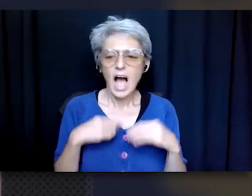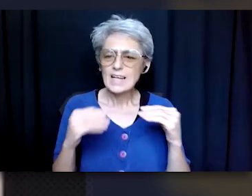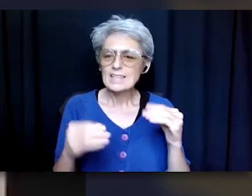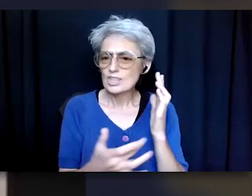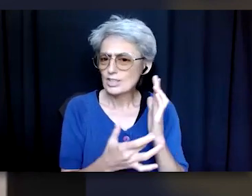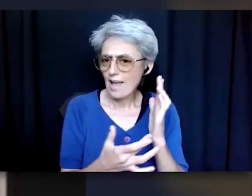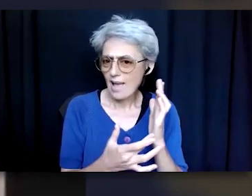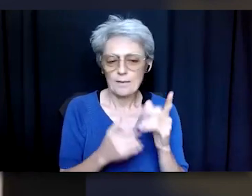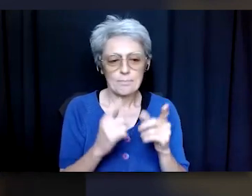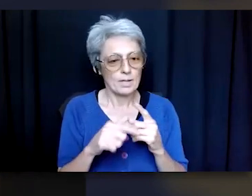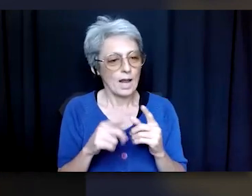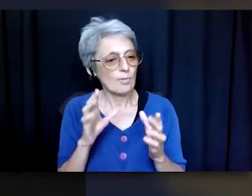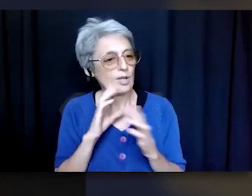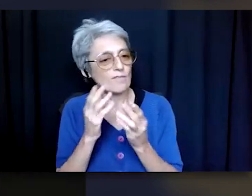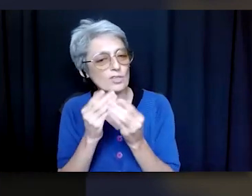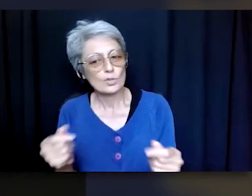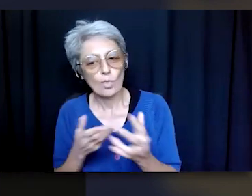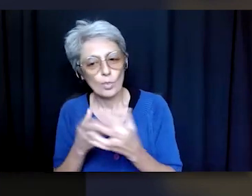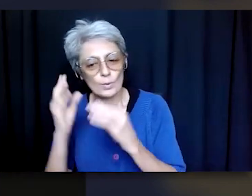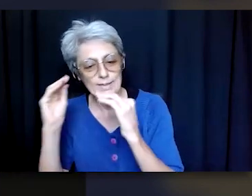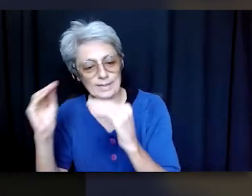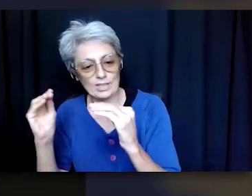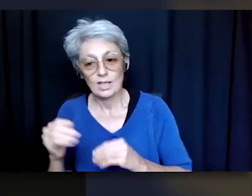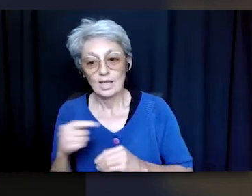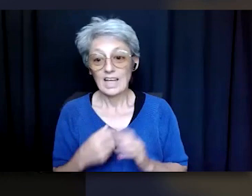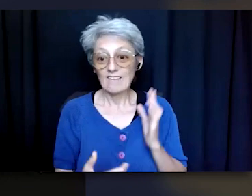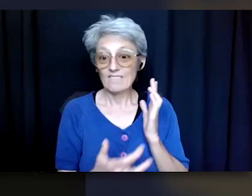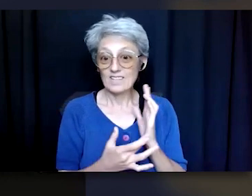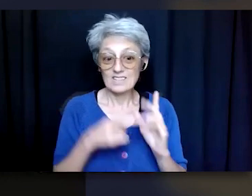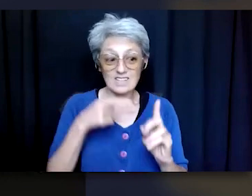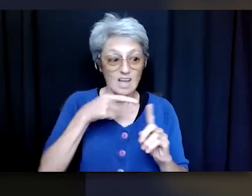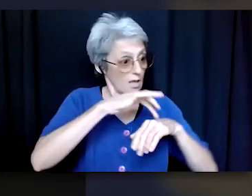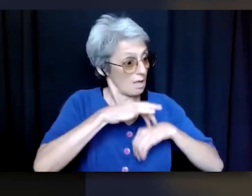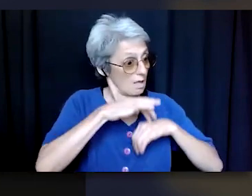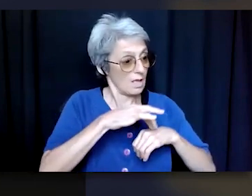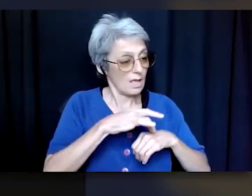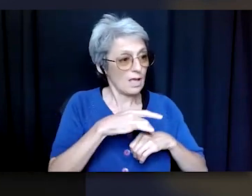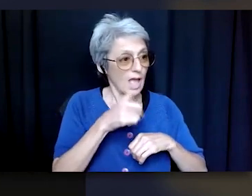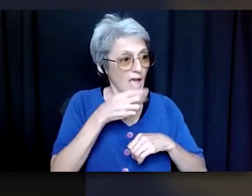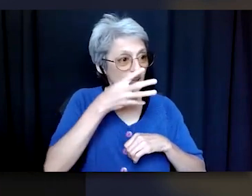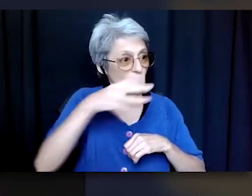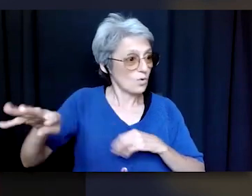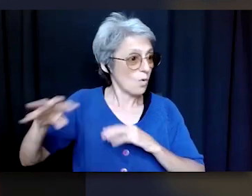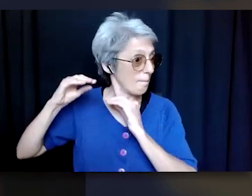I treat the tech as the thing, right, rather than the pedagogy, that gives the control back